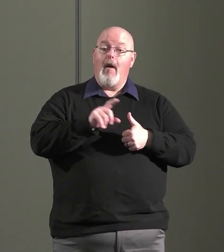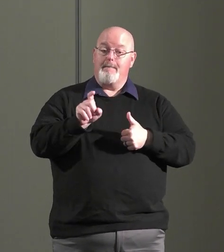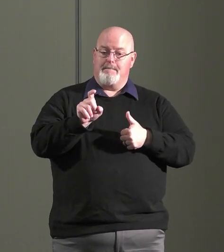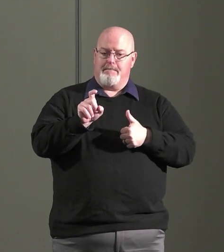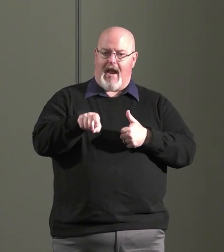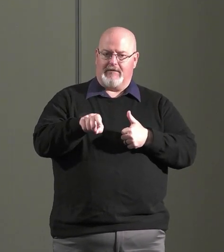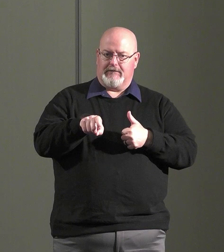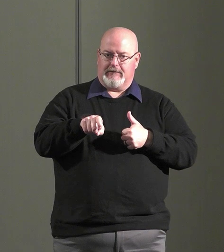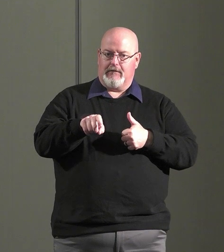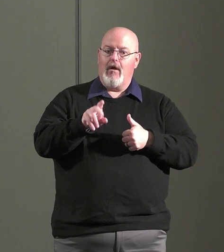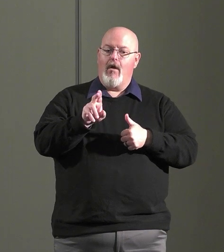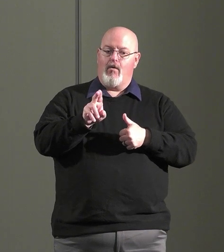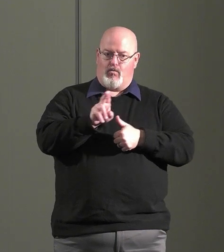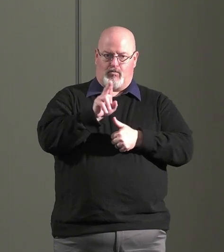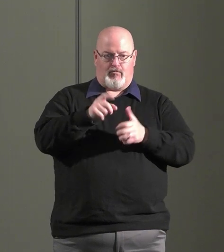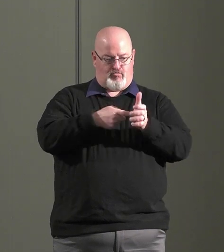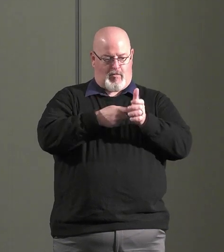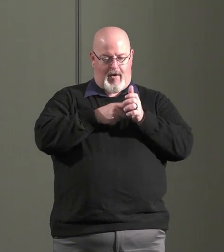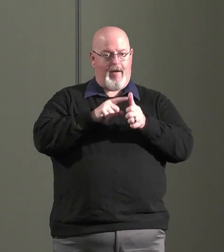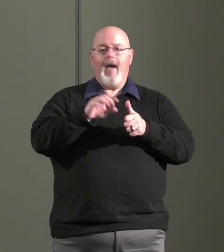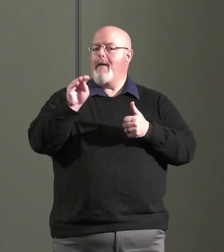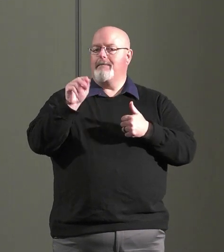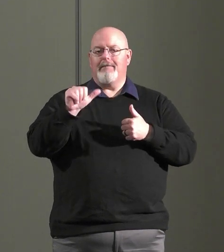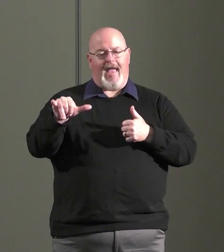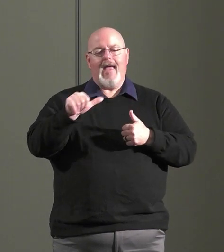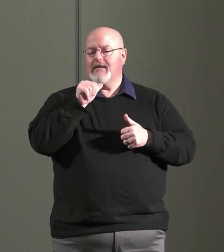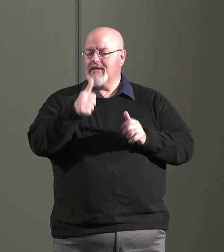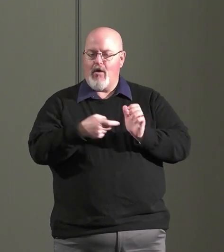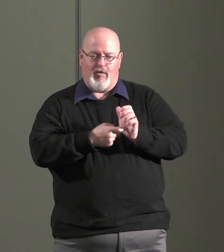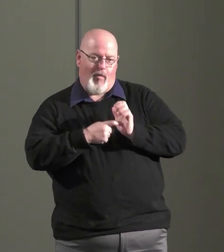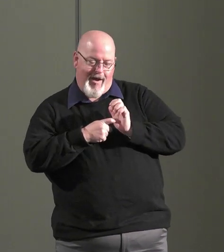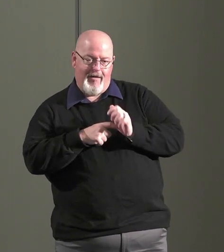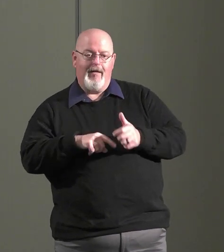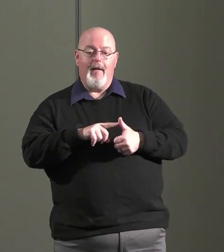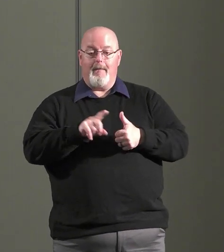I hate to use the word requirements may is not required. There is must